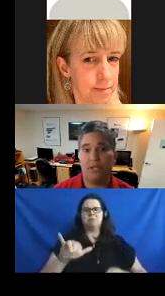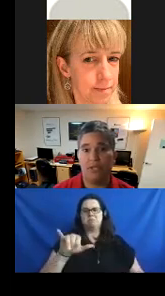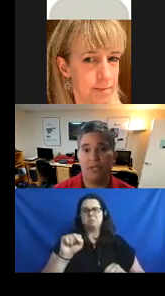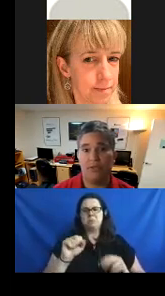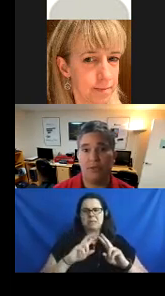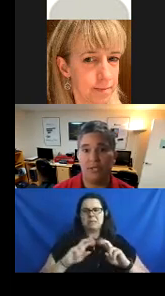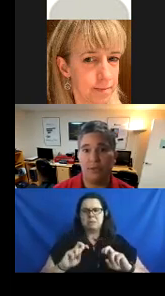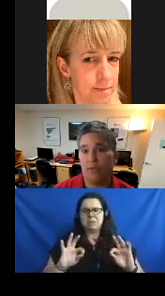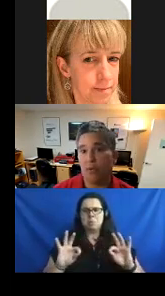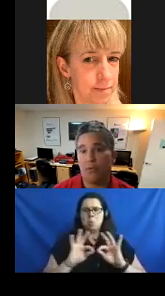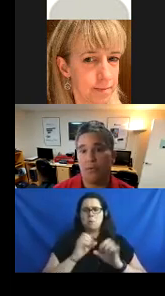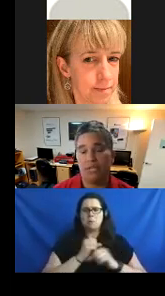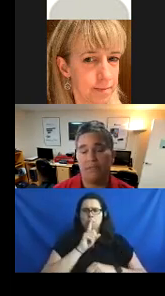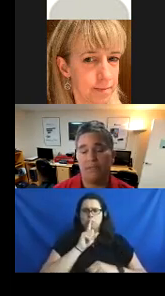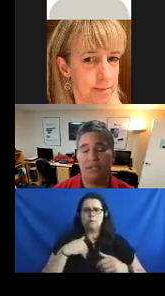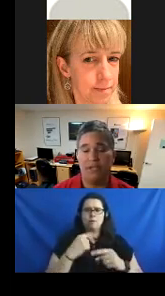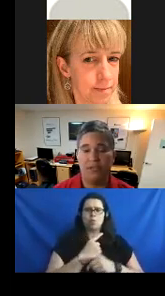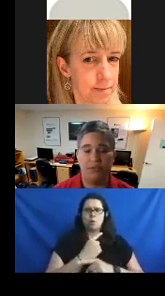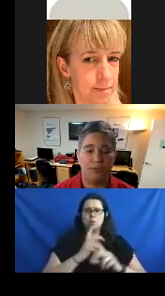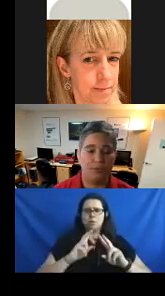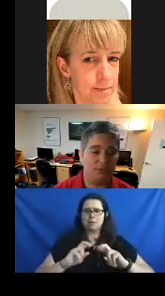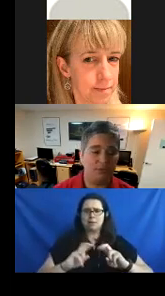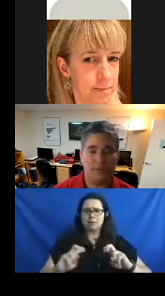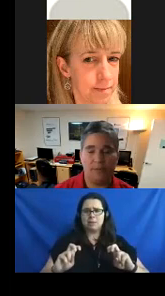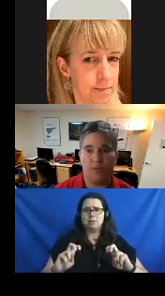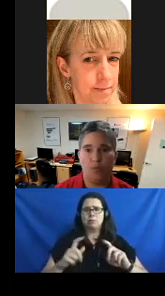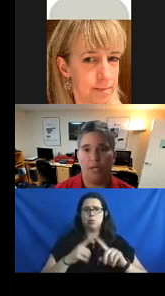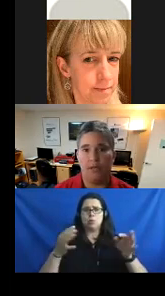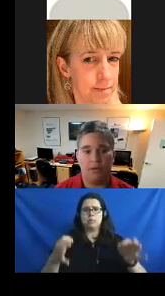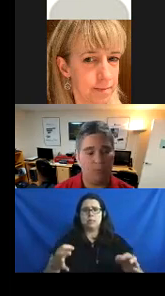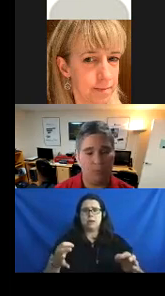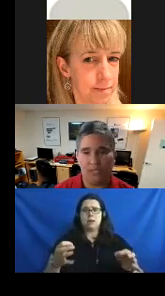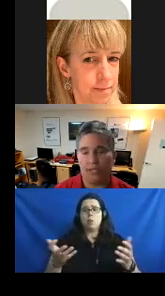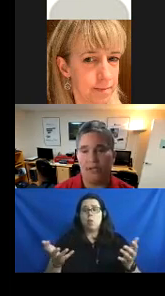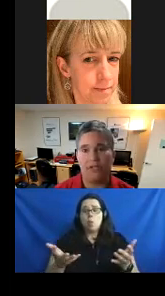ENSURE THAT YOU HAVE A PROPER ASSESSMENT TO DETERMINE WHAT